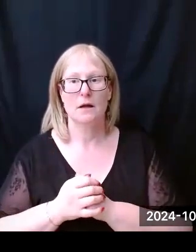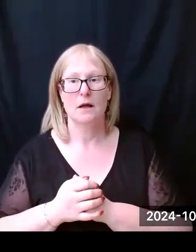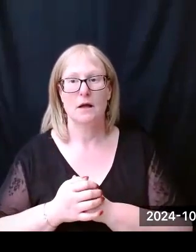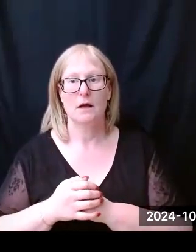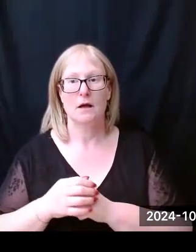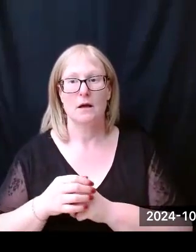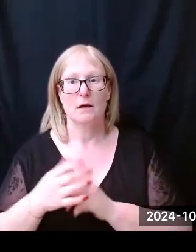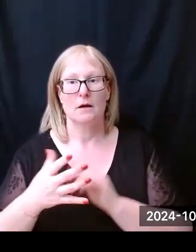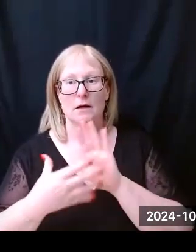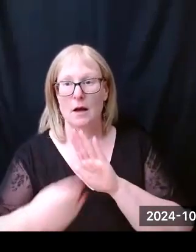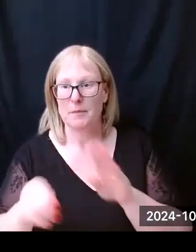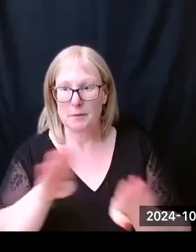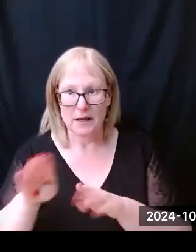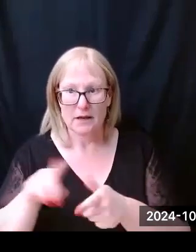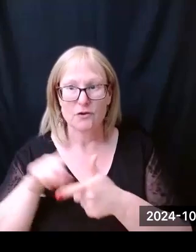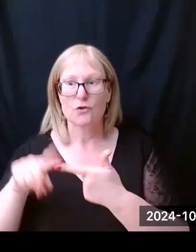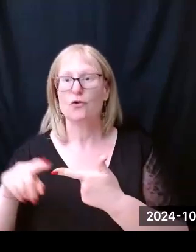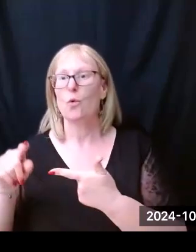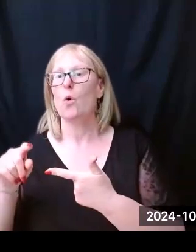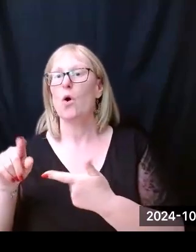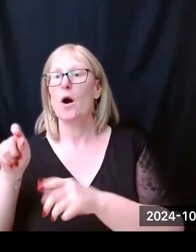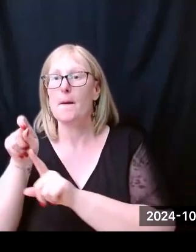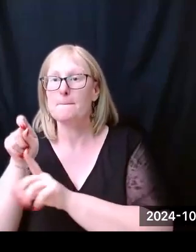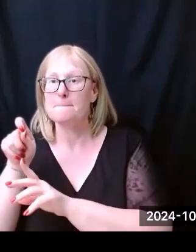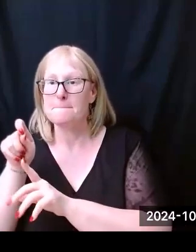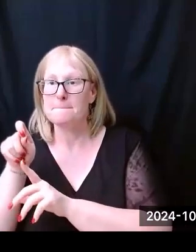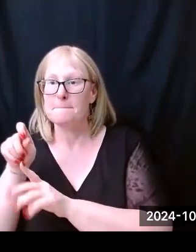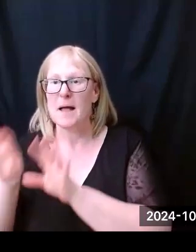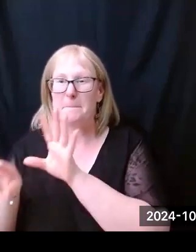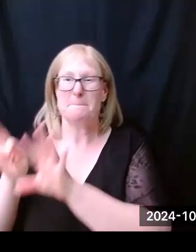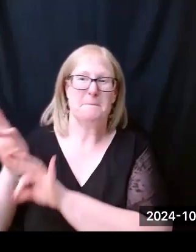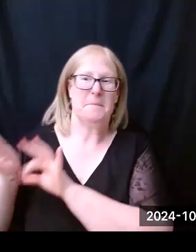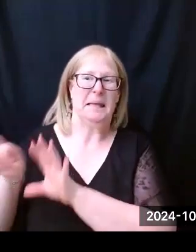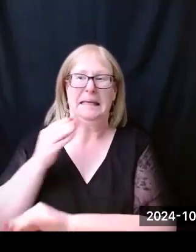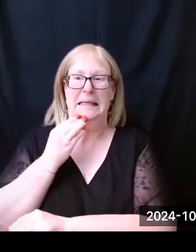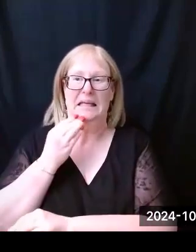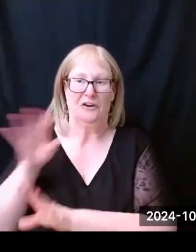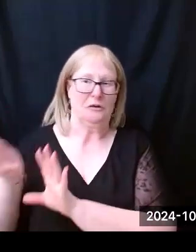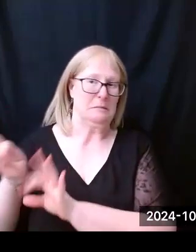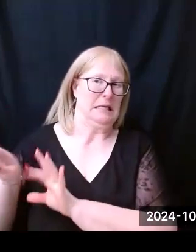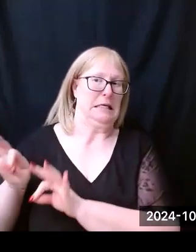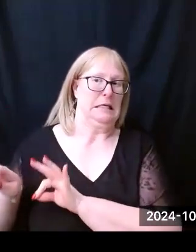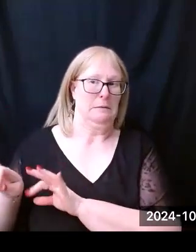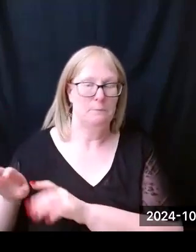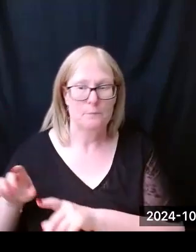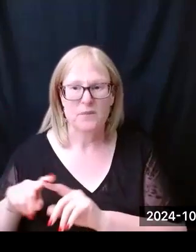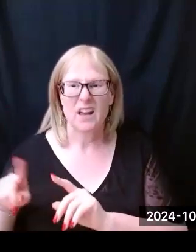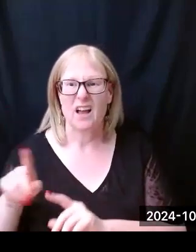So any kind of tidbits or nuggets of advice? I don't want to let folks off without answering their questions.